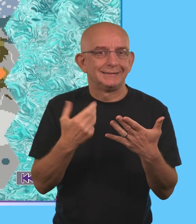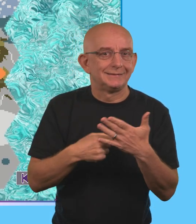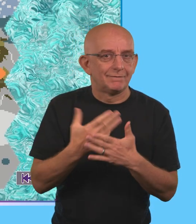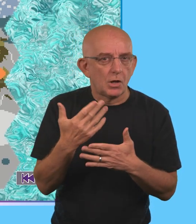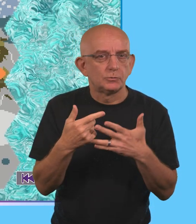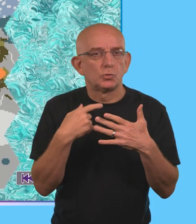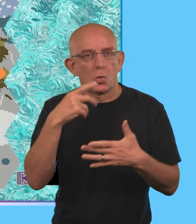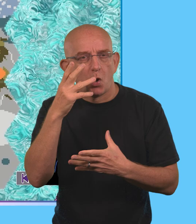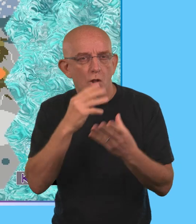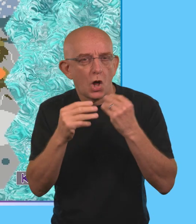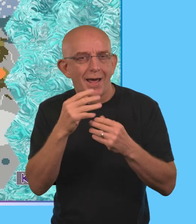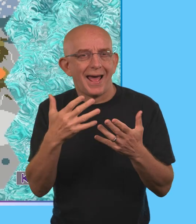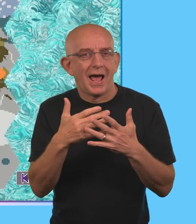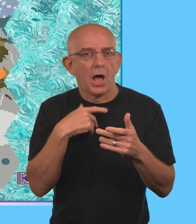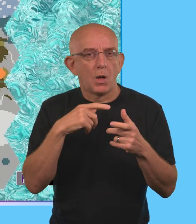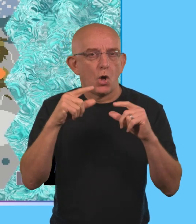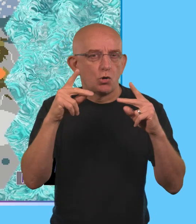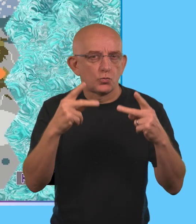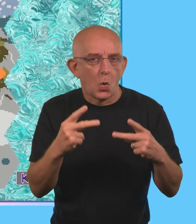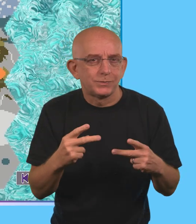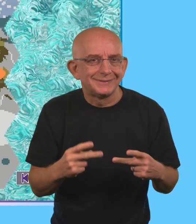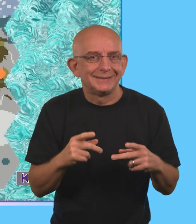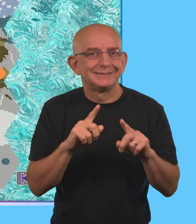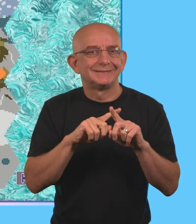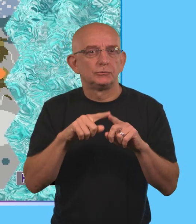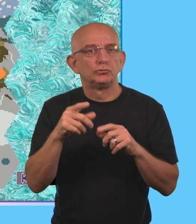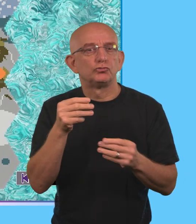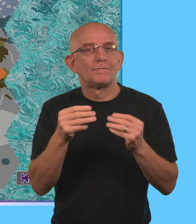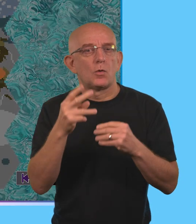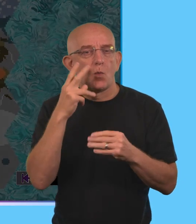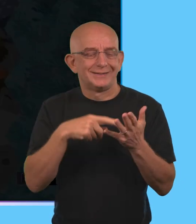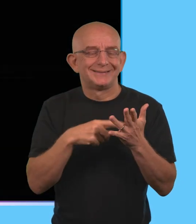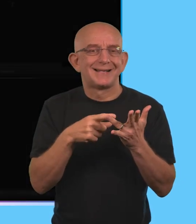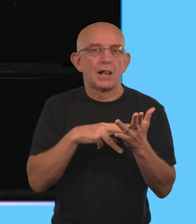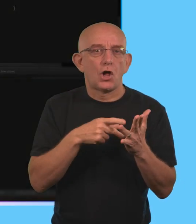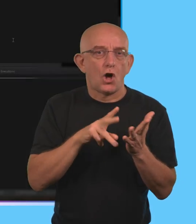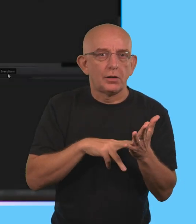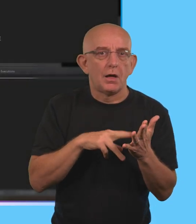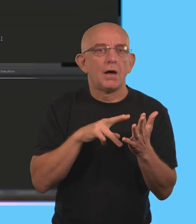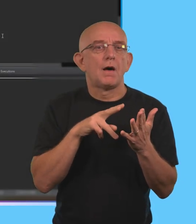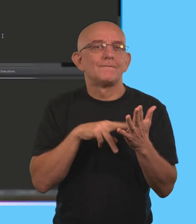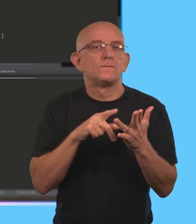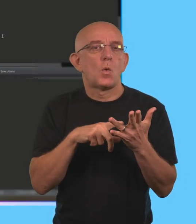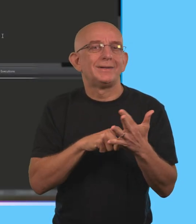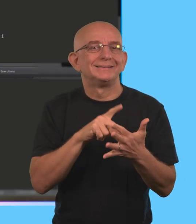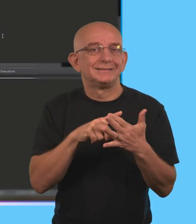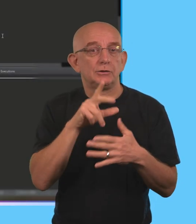So I've learned to do all of my coding by voice using a piece of software called TalonVoice. Here's a quick demonstration.